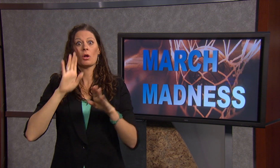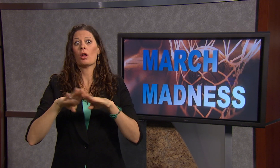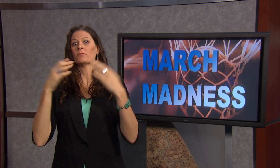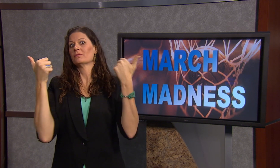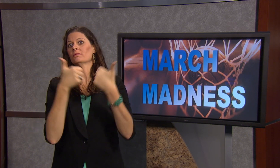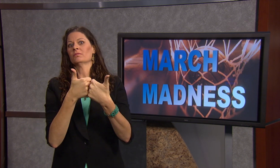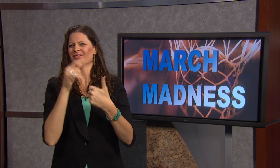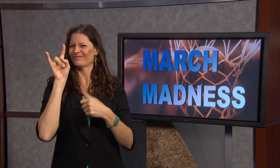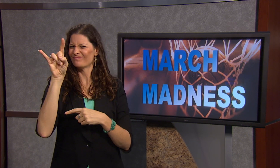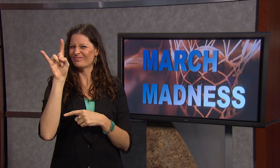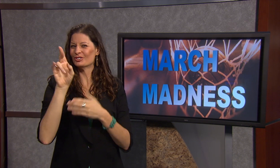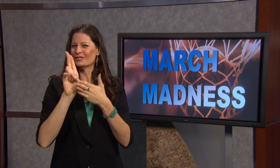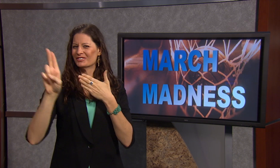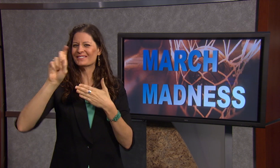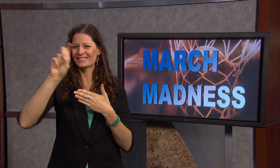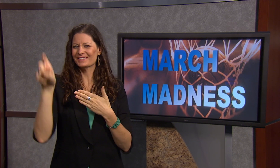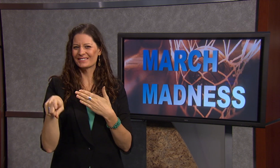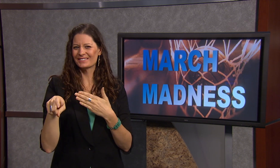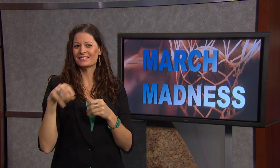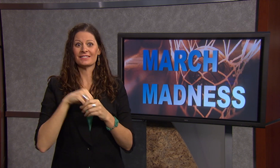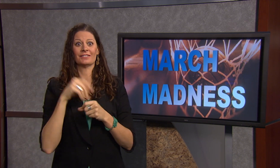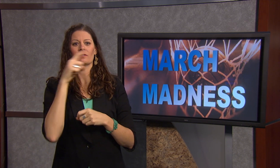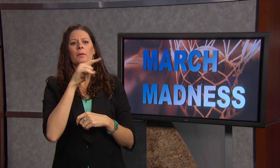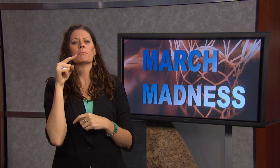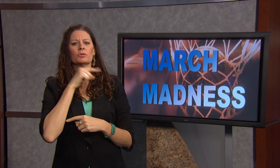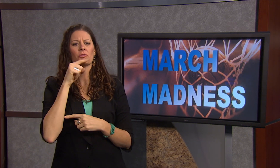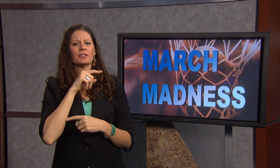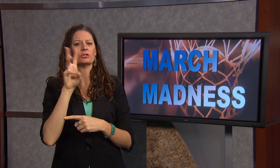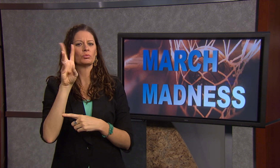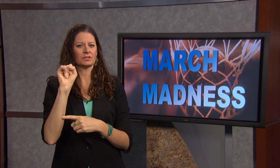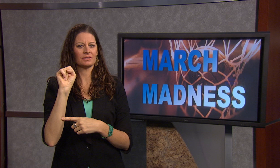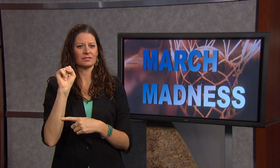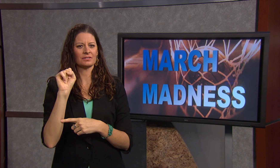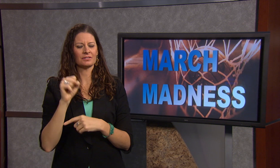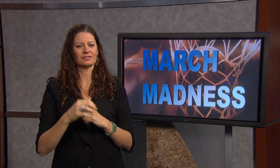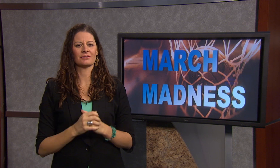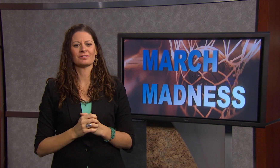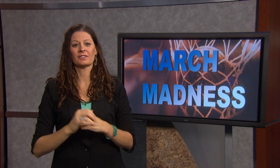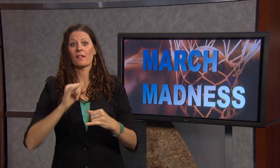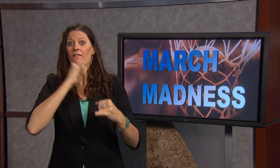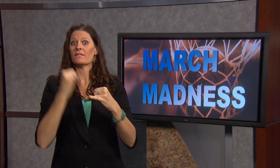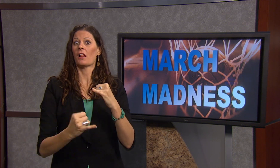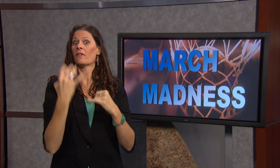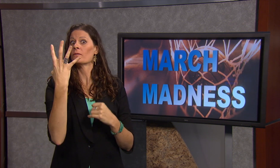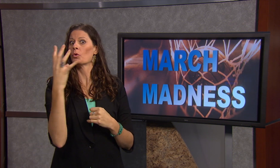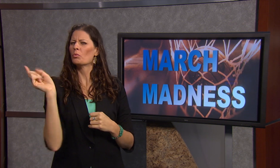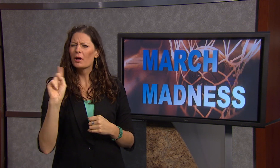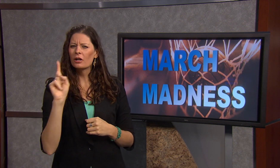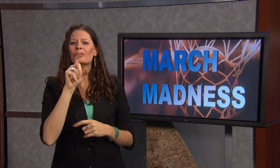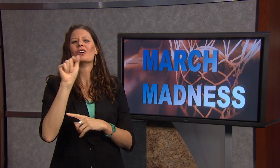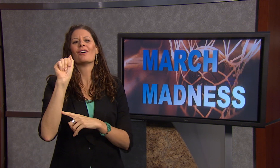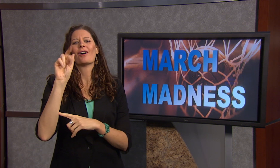WILL FACE THE UNIVERSITY OF TEXAS IN MILWAUKEE, WISCONSIN. THE FINAL FOUR WILL BE HOSTED IN